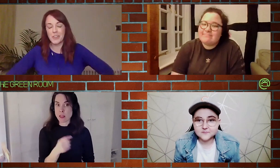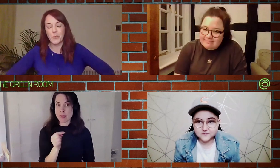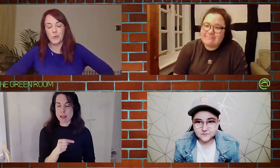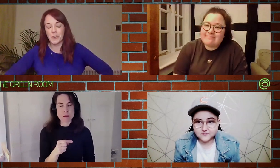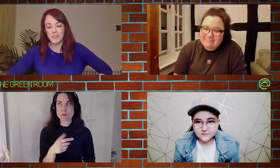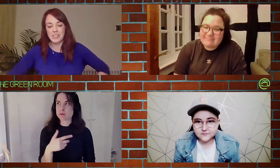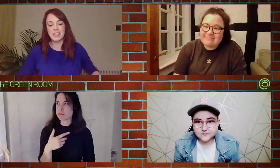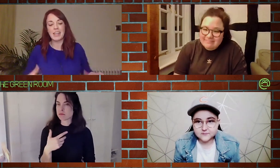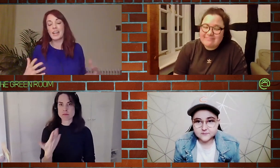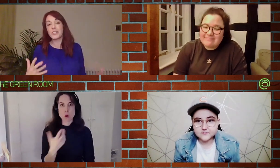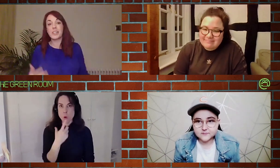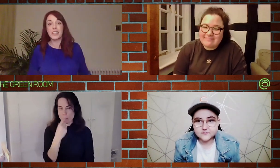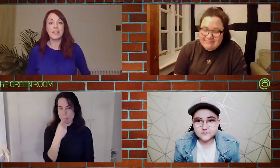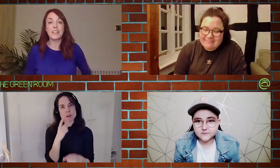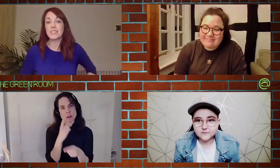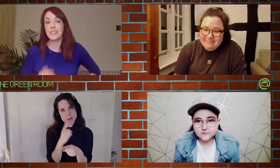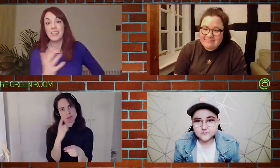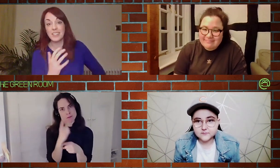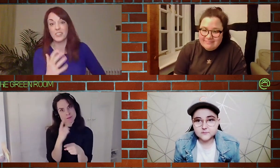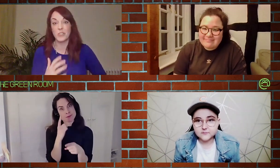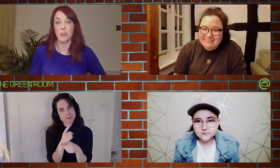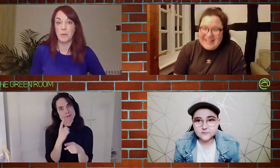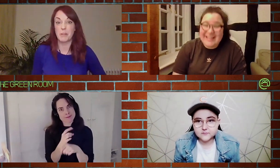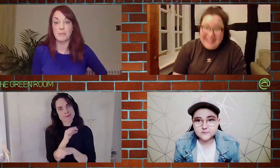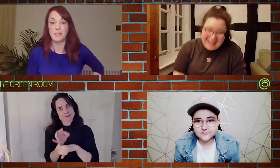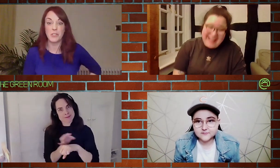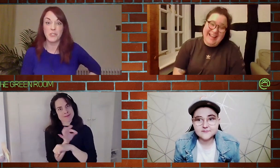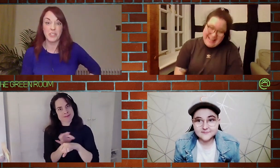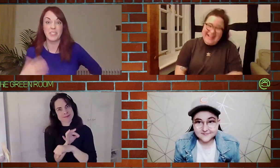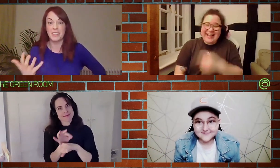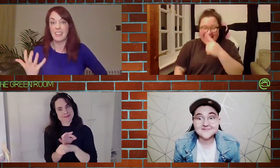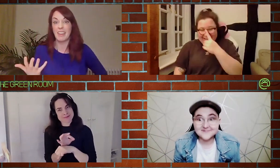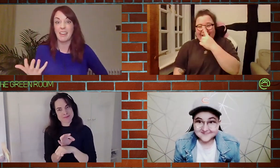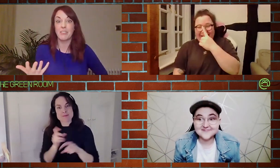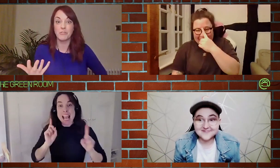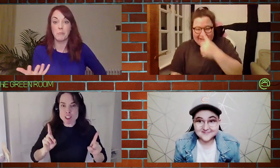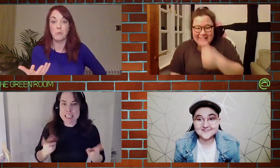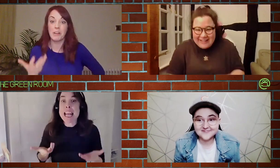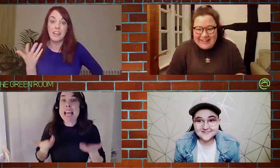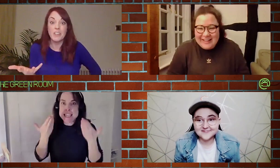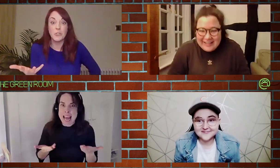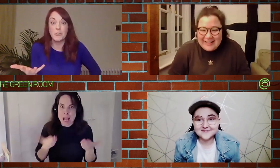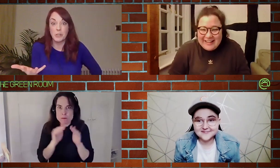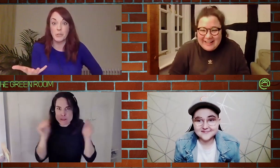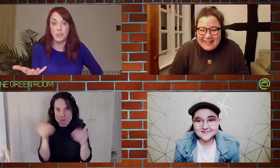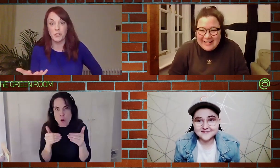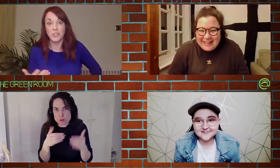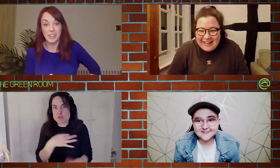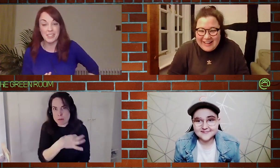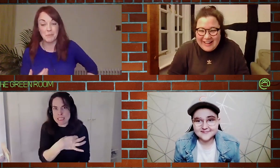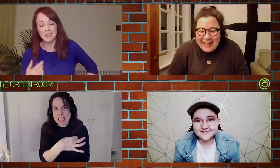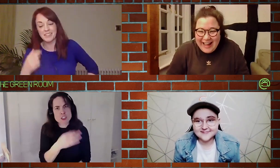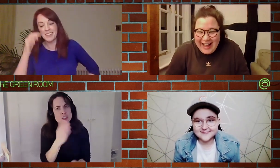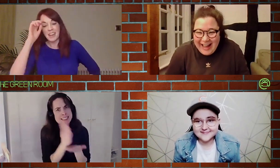go on for days. And actually, let's actually talk about representation just now, because I think it is really important, and I do really want to talk to you guys about this.